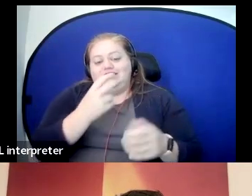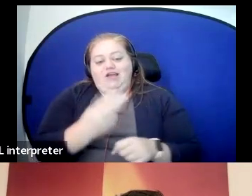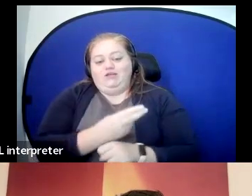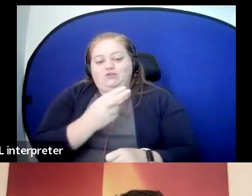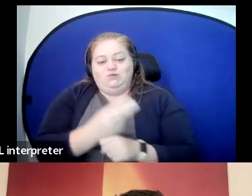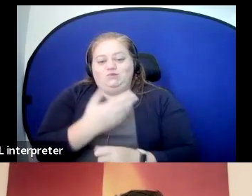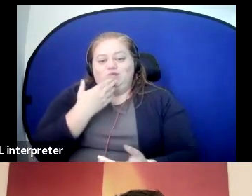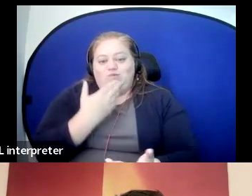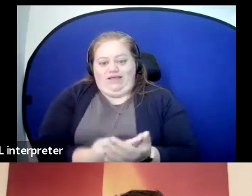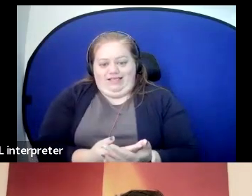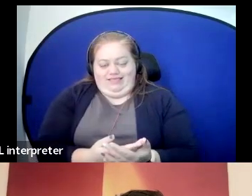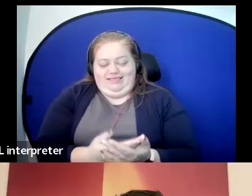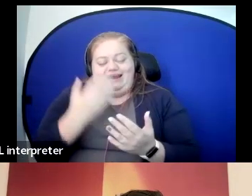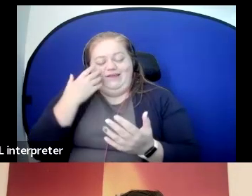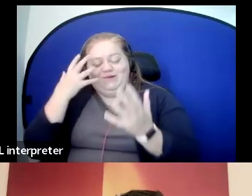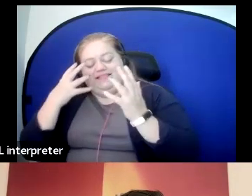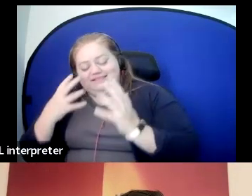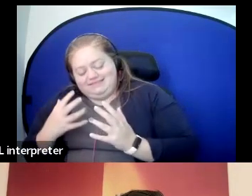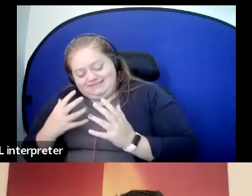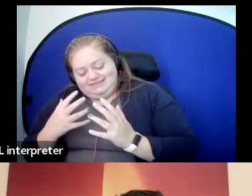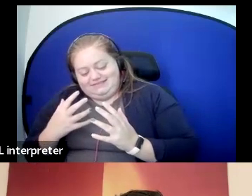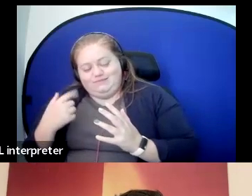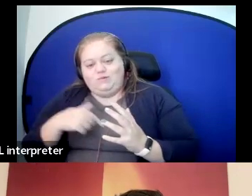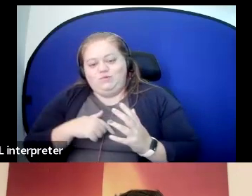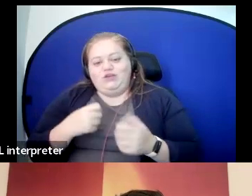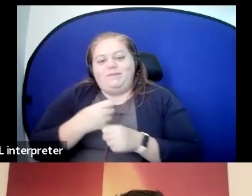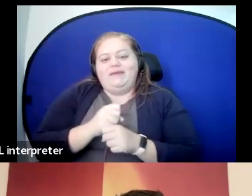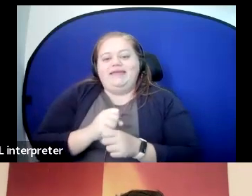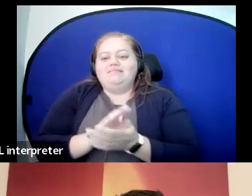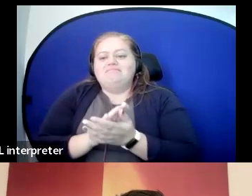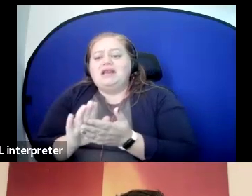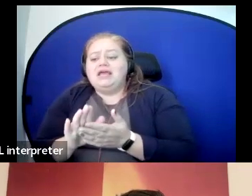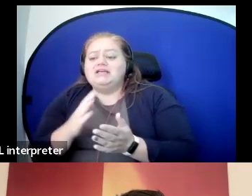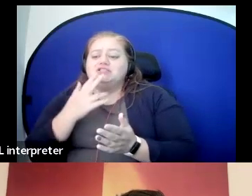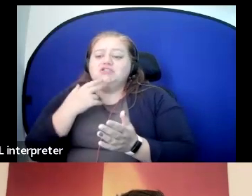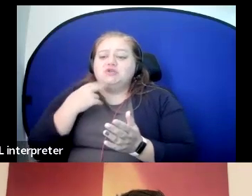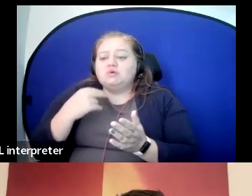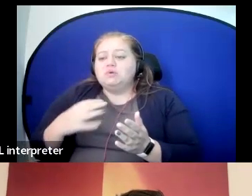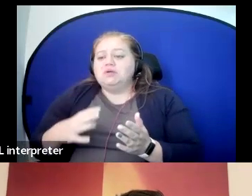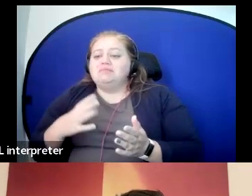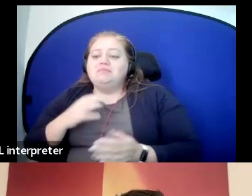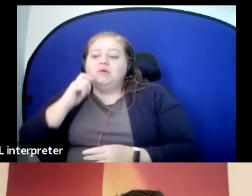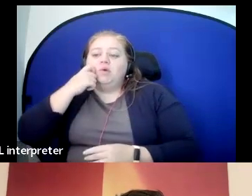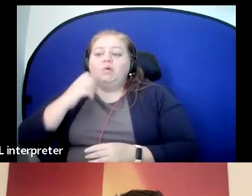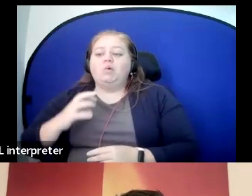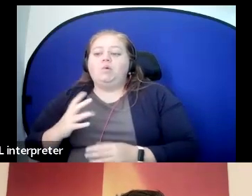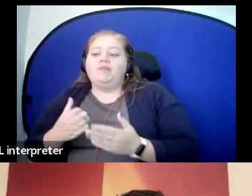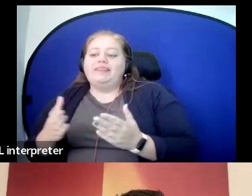because we're developing a lot of very gimmicky sort of nice-to-have scenarios. We're kind of doing things like using